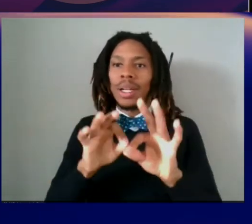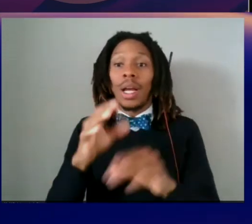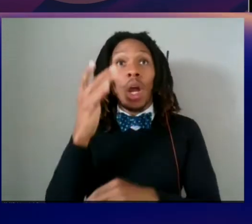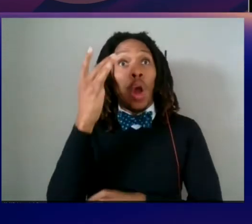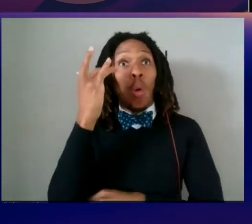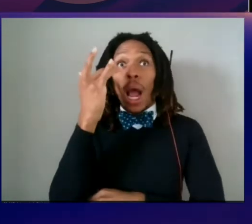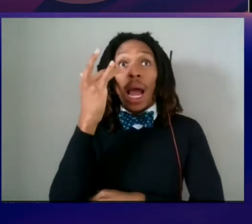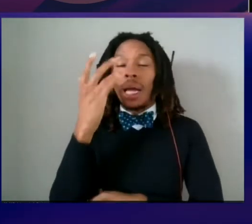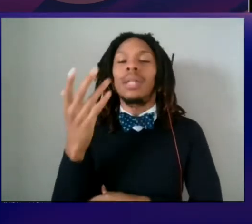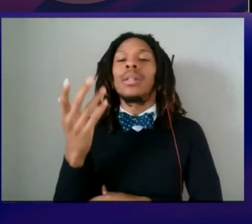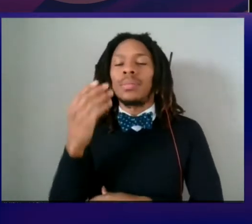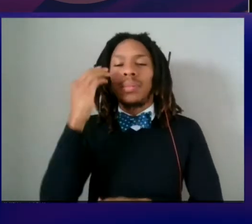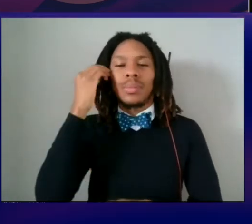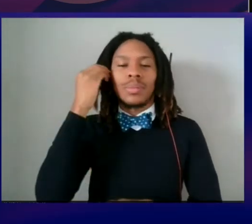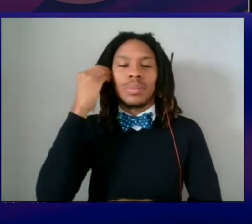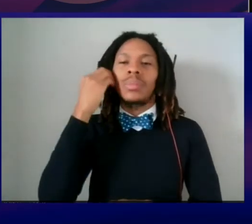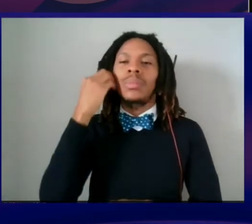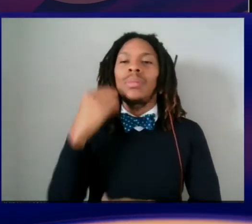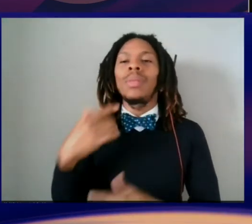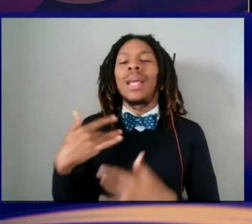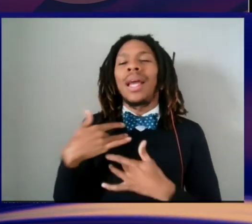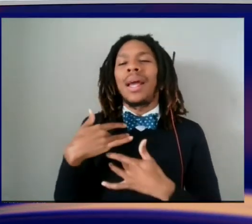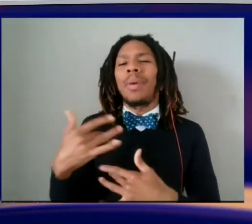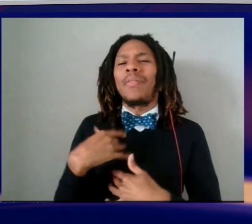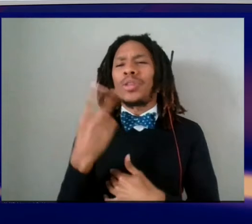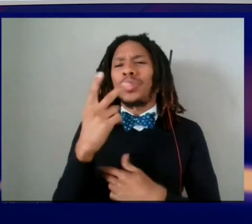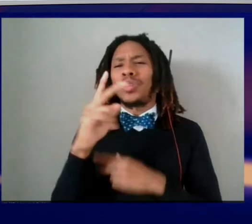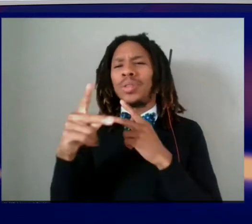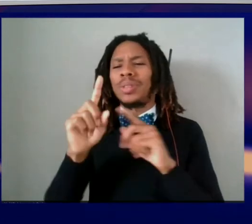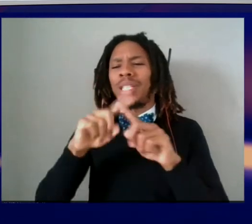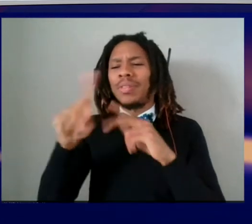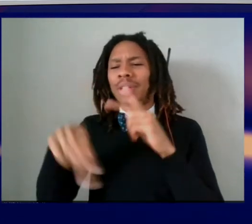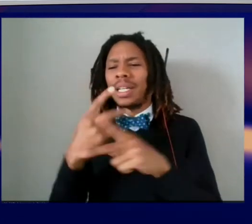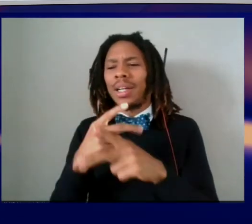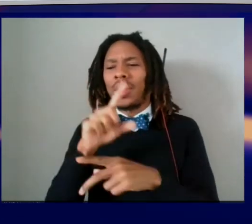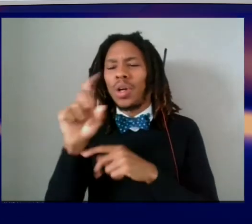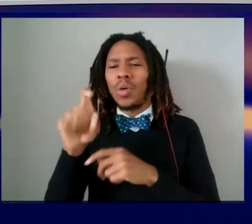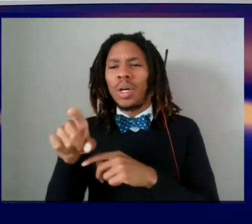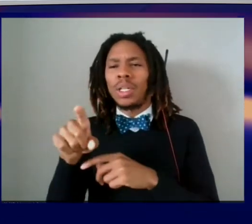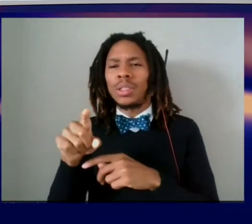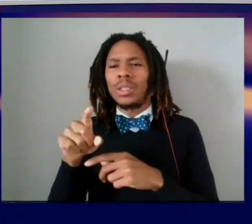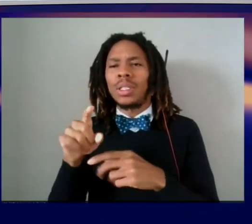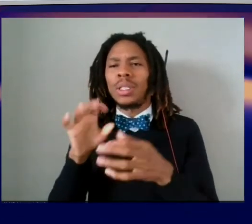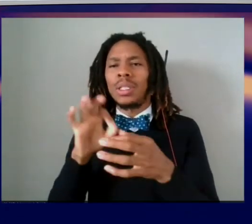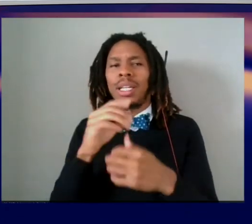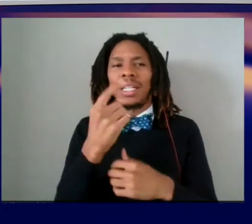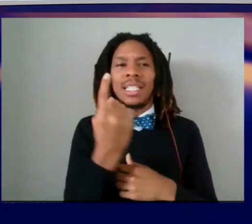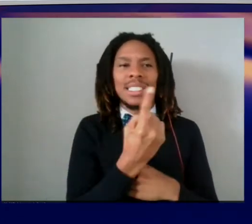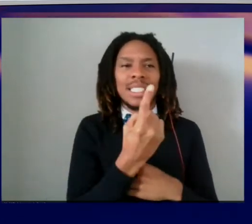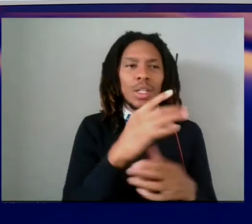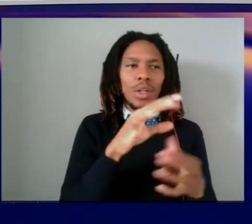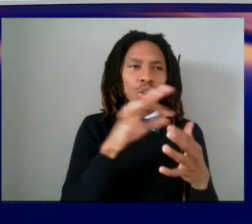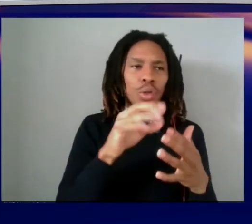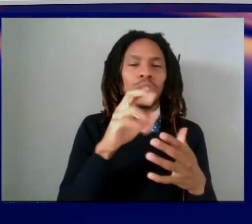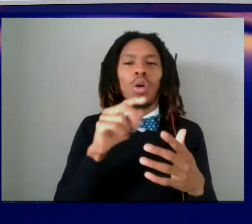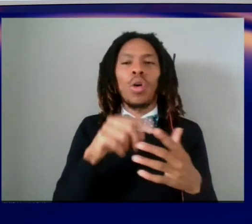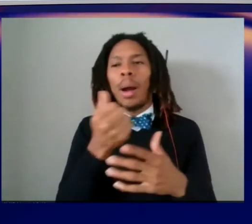there's typically two different types of questions. Right. It's either single choice or multiples choice. So we can scroll down